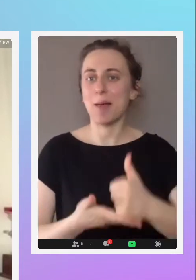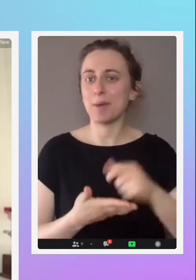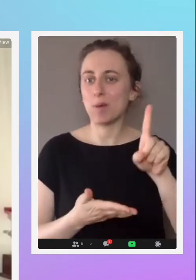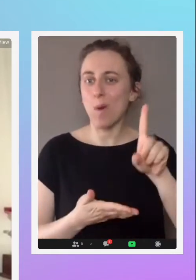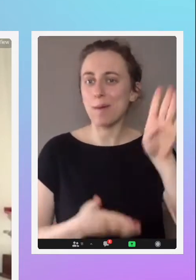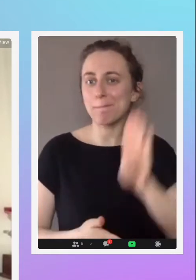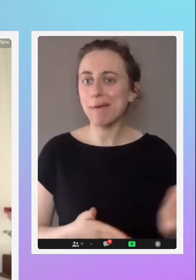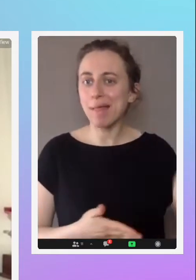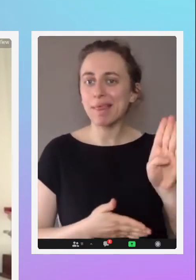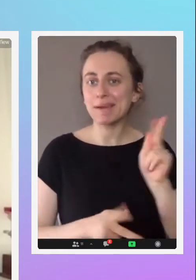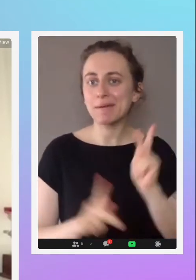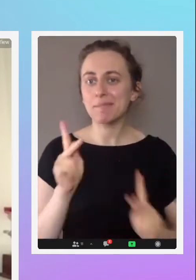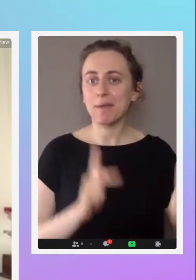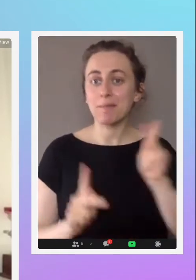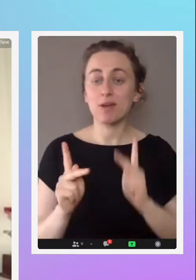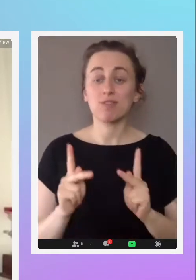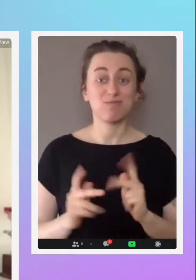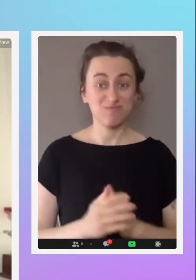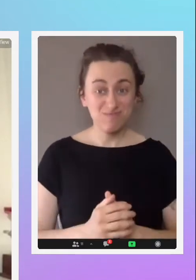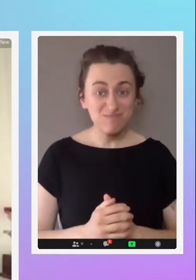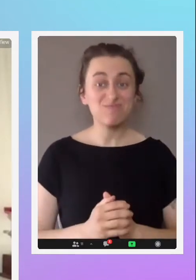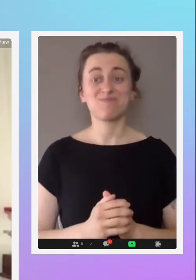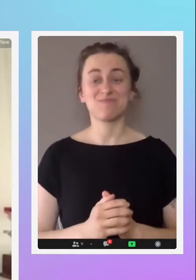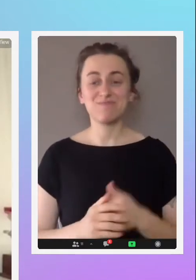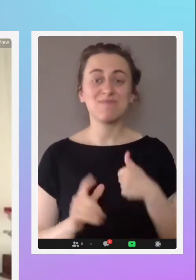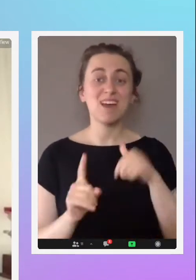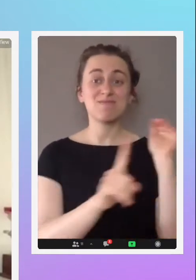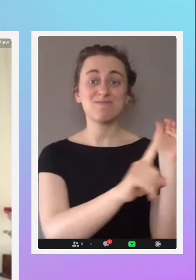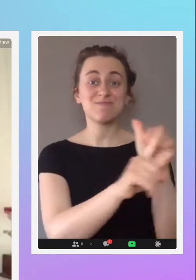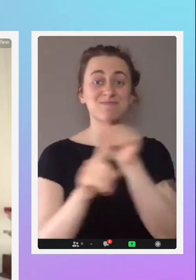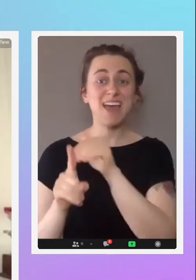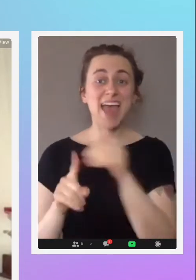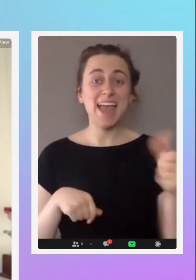a person with a disability is assisted in some way